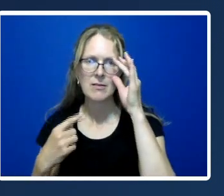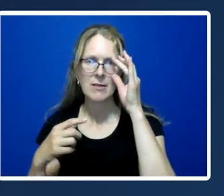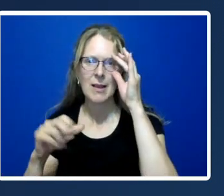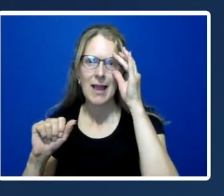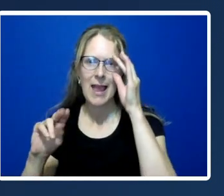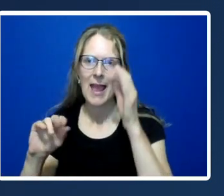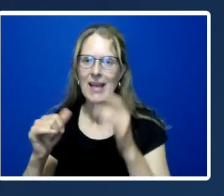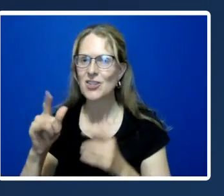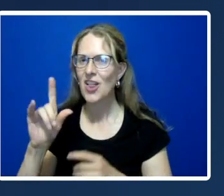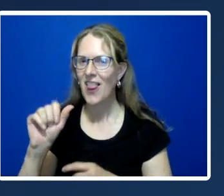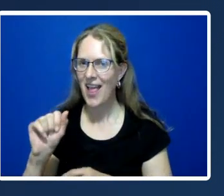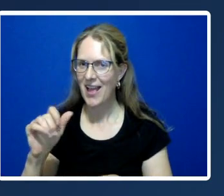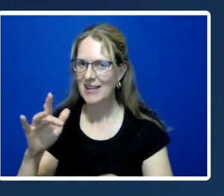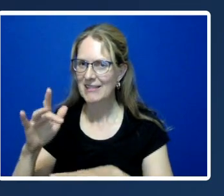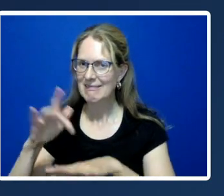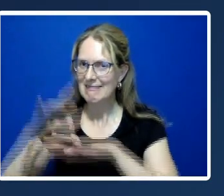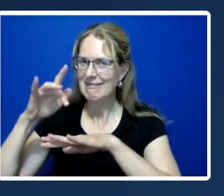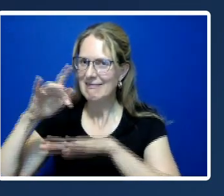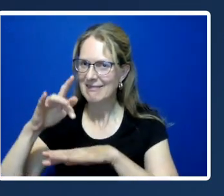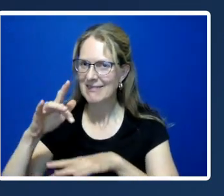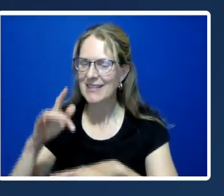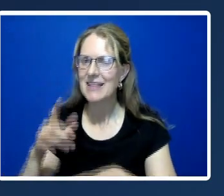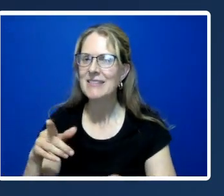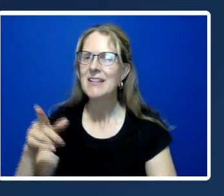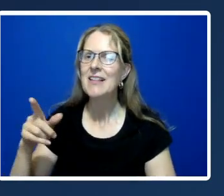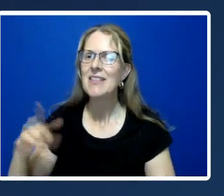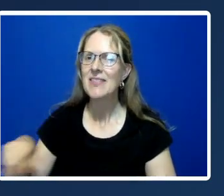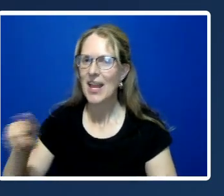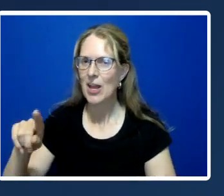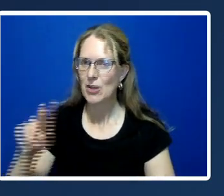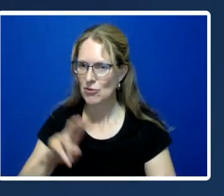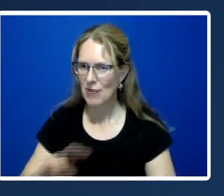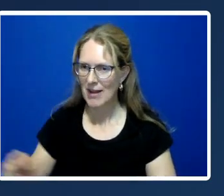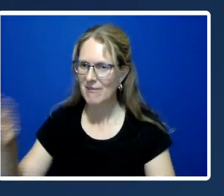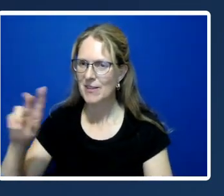only they're traveling to New York to see the exhibition -- just to make it clear that their